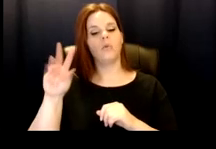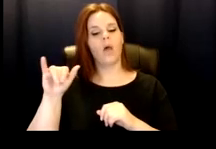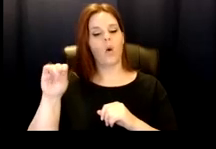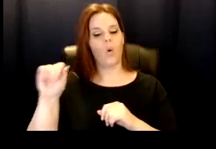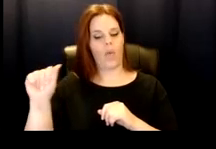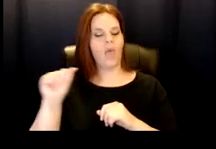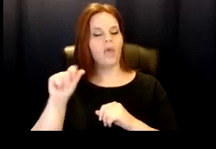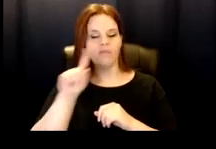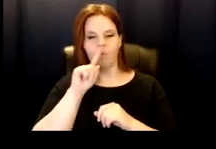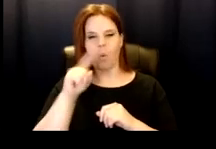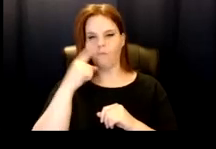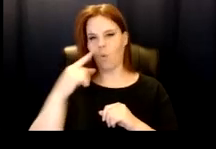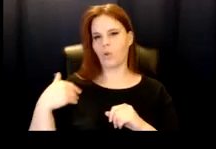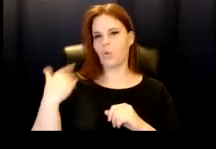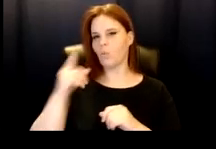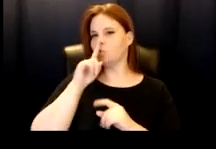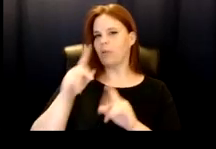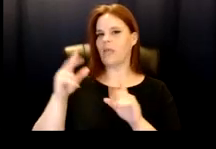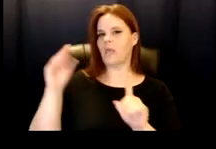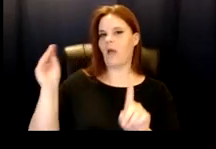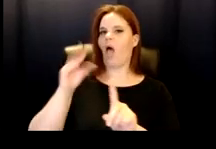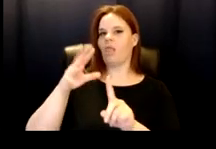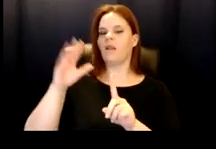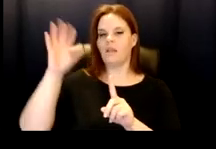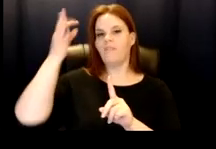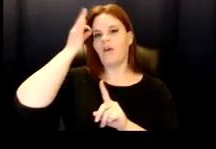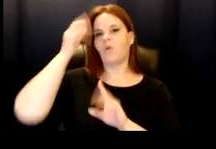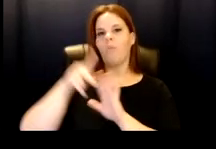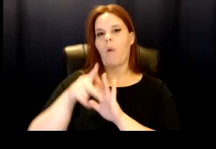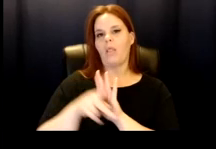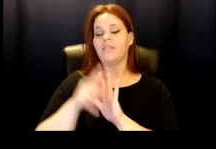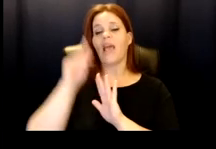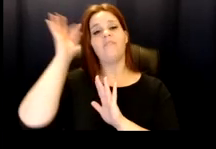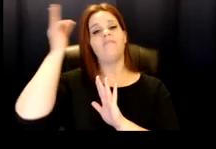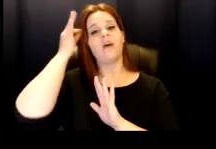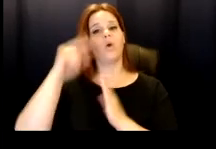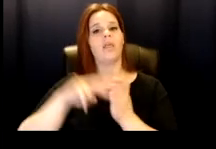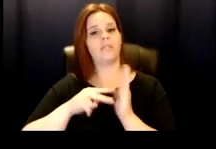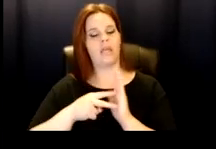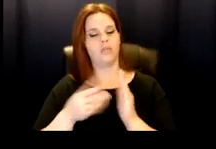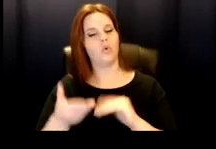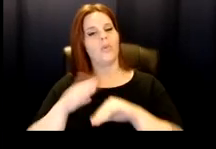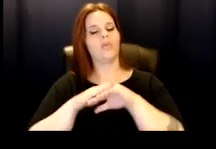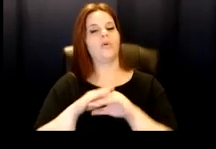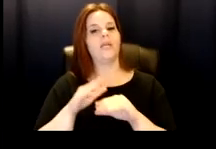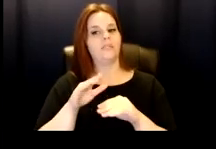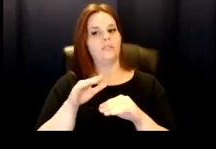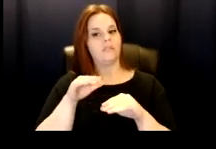highlighted the federal policy and federal intent to increase employment access and opportunity